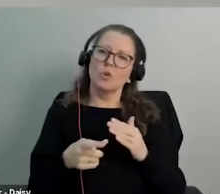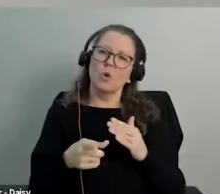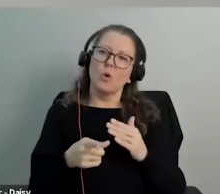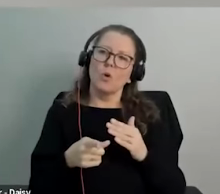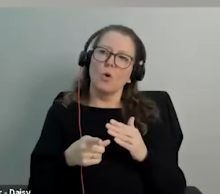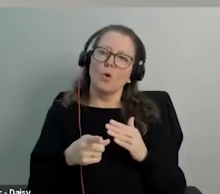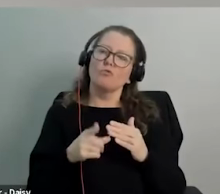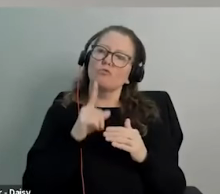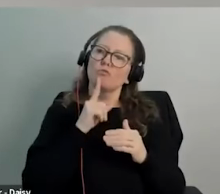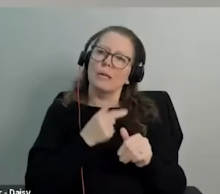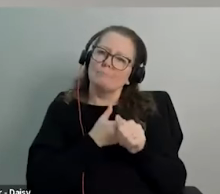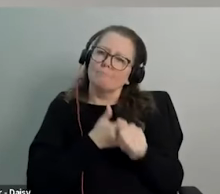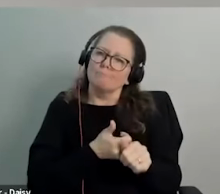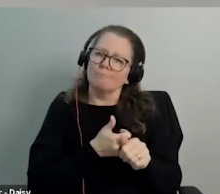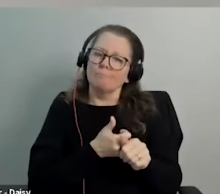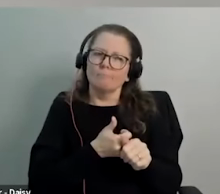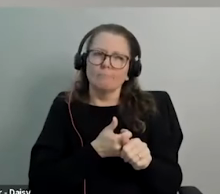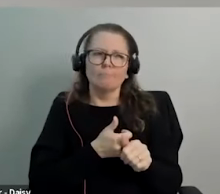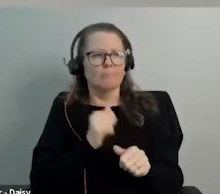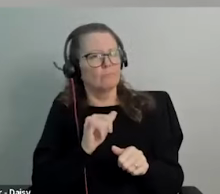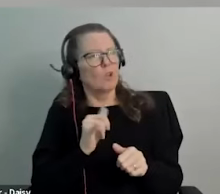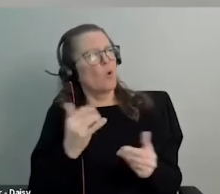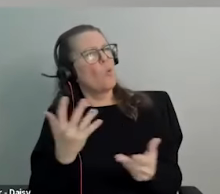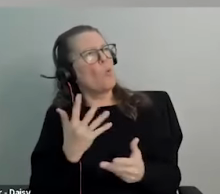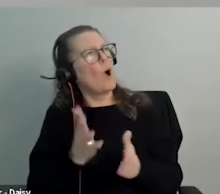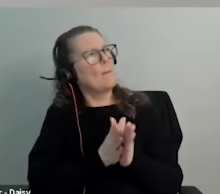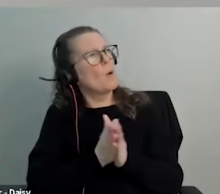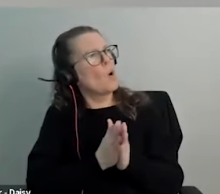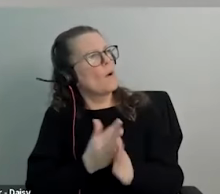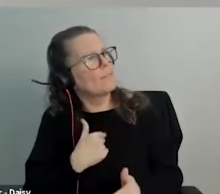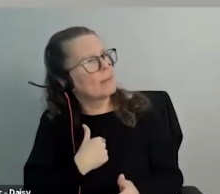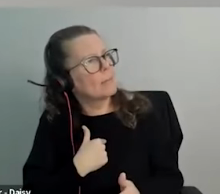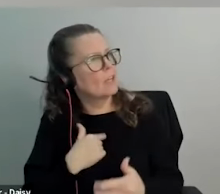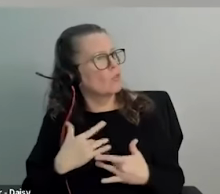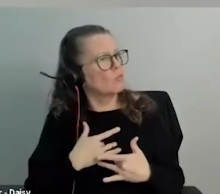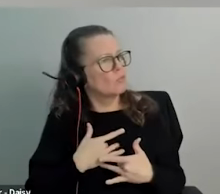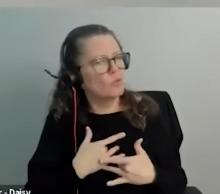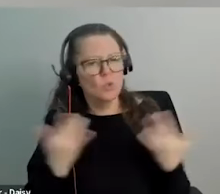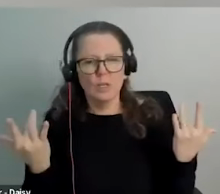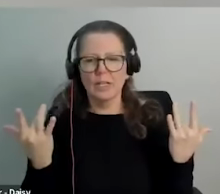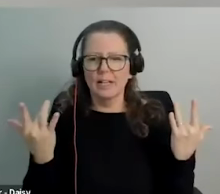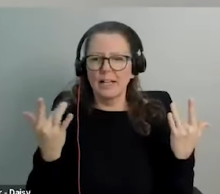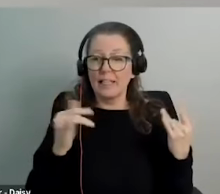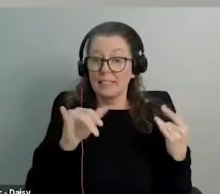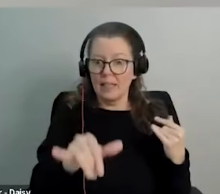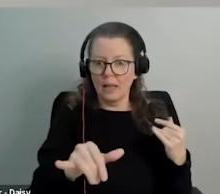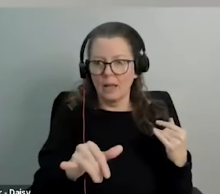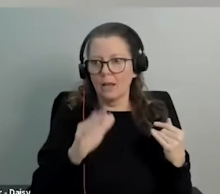that energize you and motivate you, and sort of light you up because that will carry you a long way,